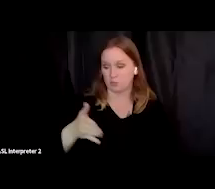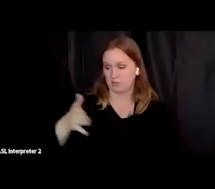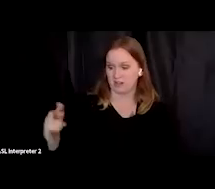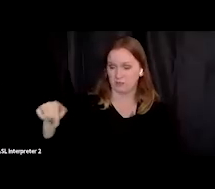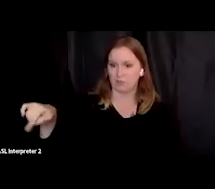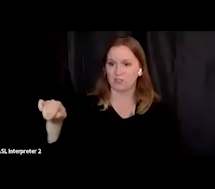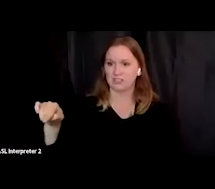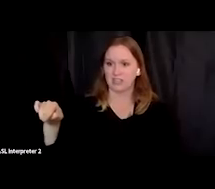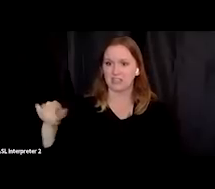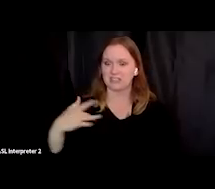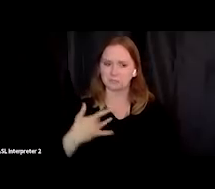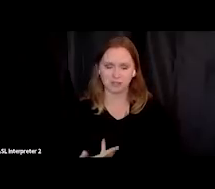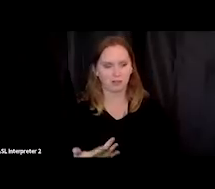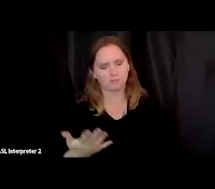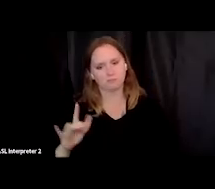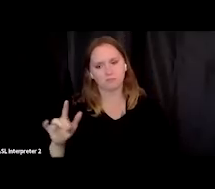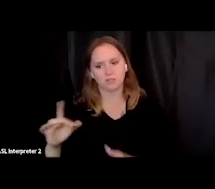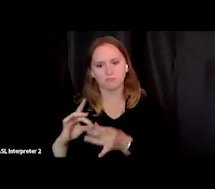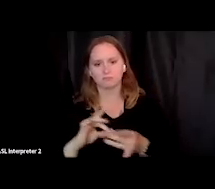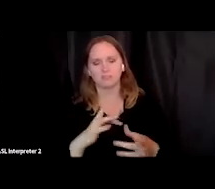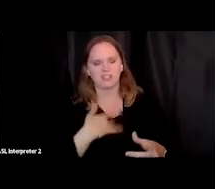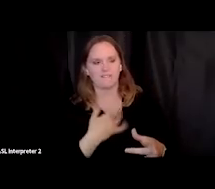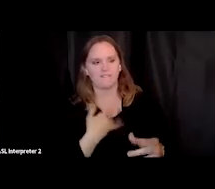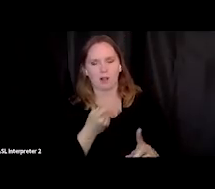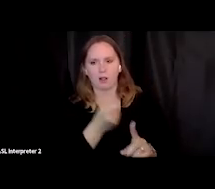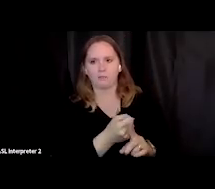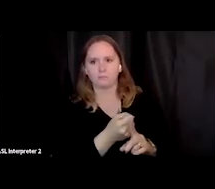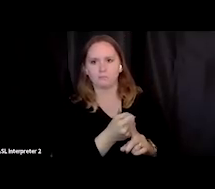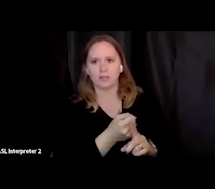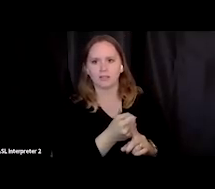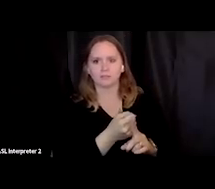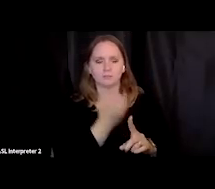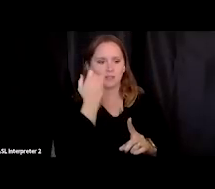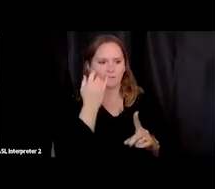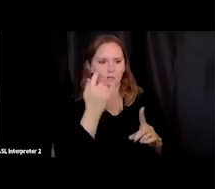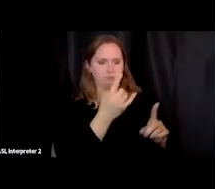to also feel the impact of a person with a who, if they have a neighbor who has hoarding disorder.